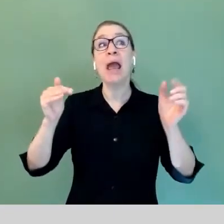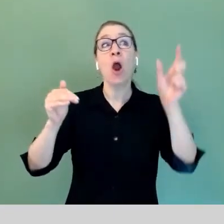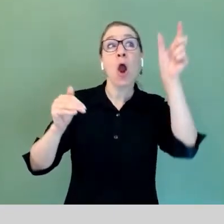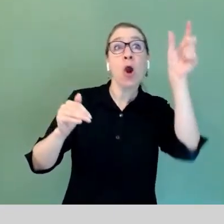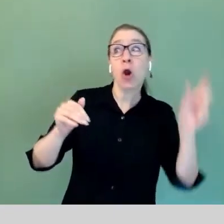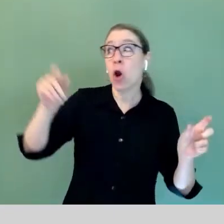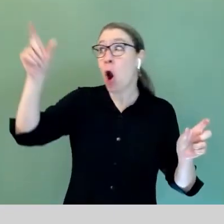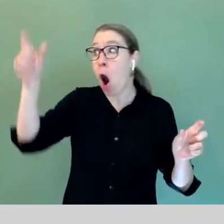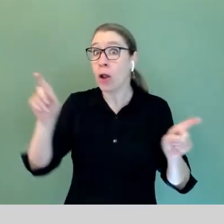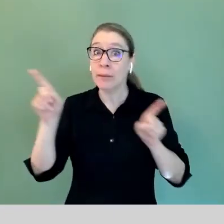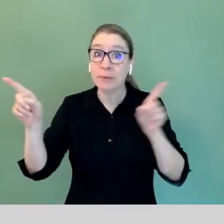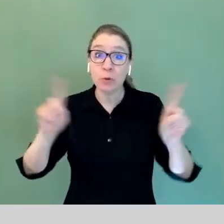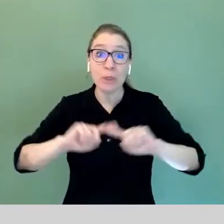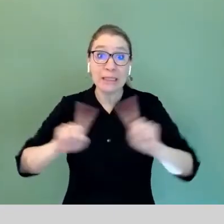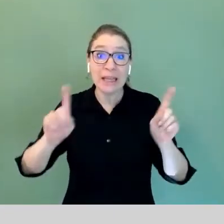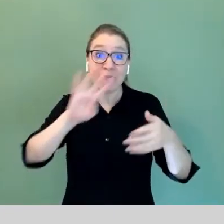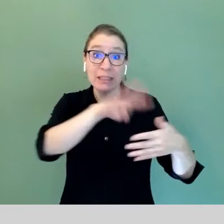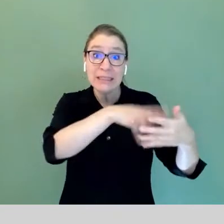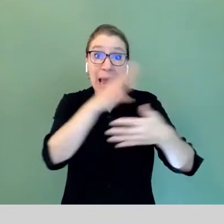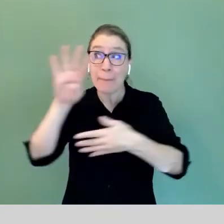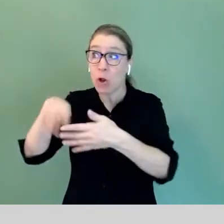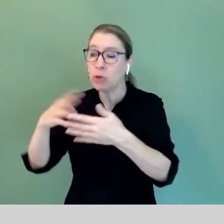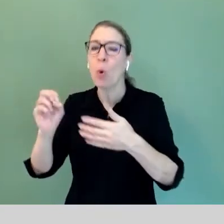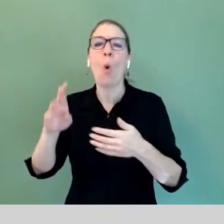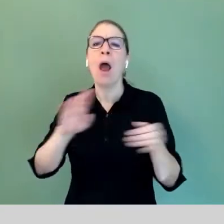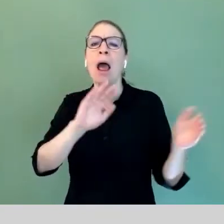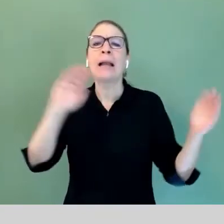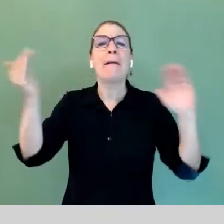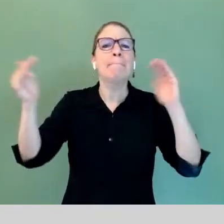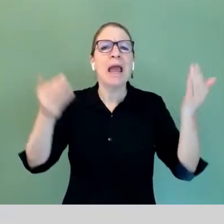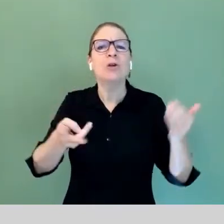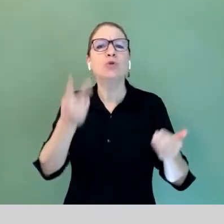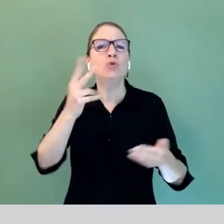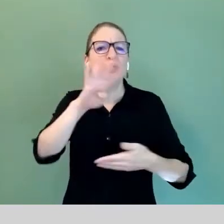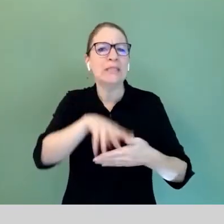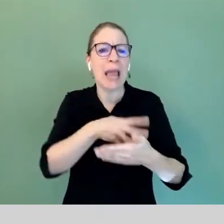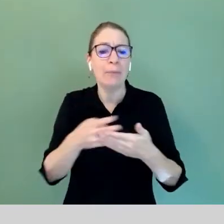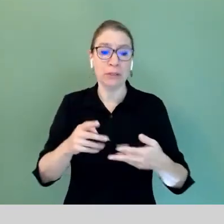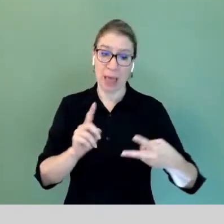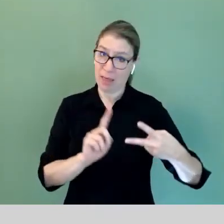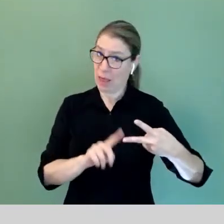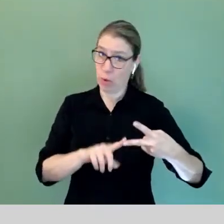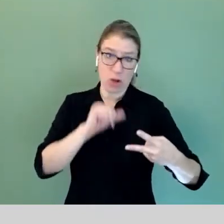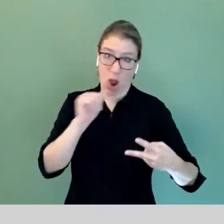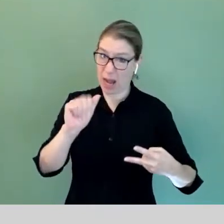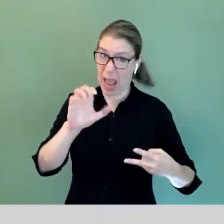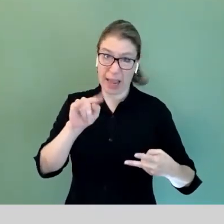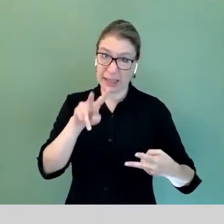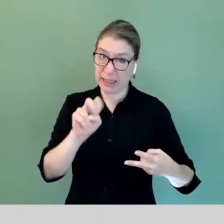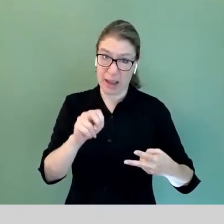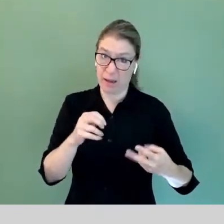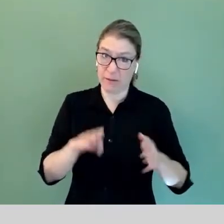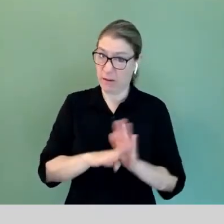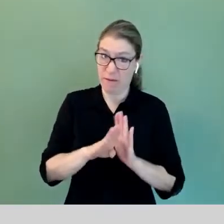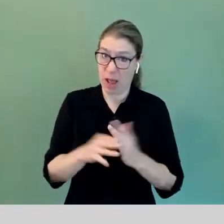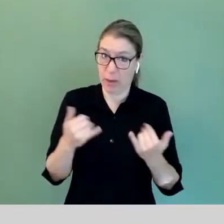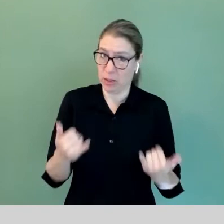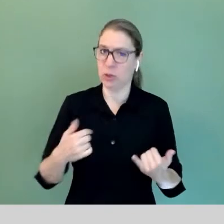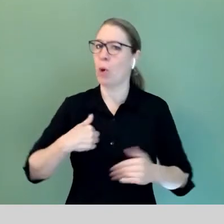between tables or compares whether two tables are identical. So that one is not in active development so I'm not going to demo it later on.